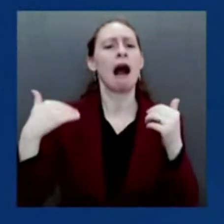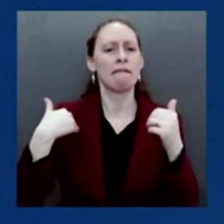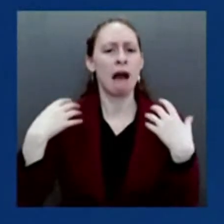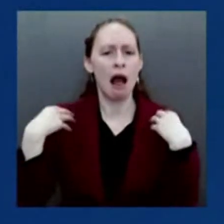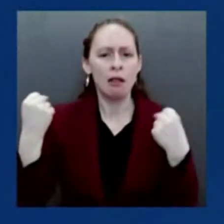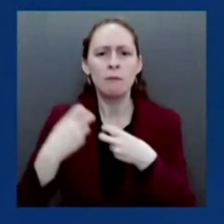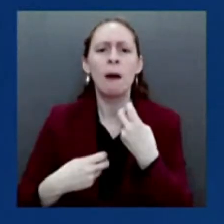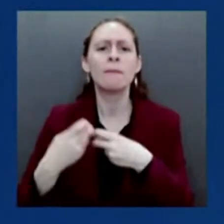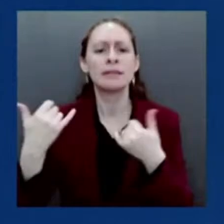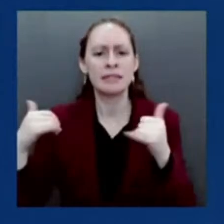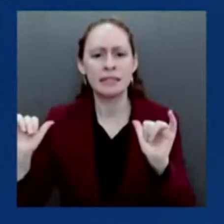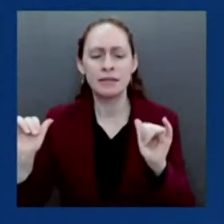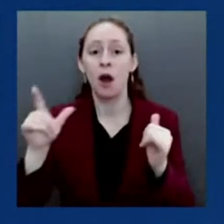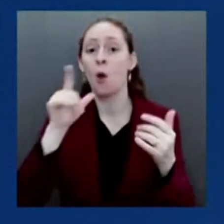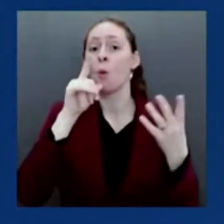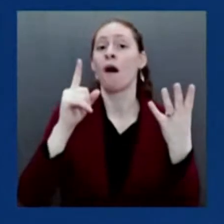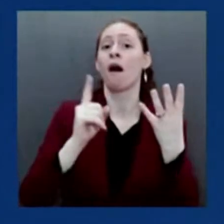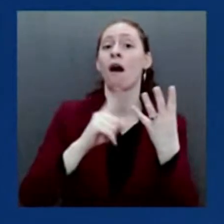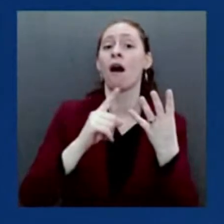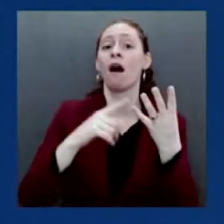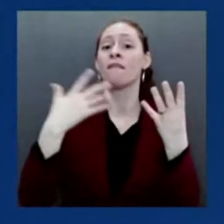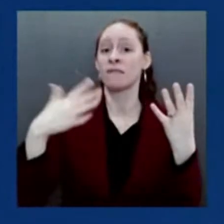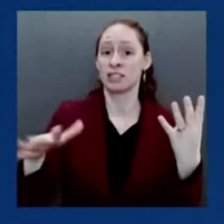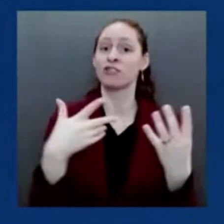OR VACCINATED AT INCREASED RISK, IT MAY BE DIFFICULT TO